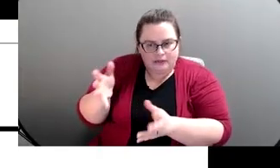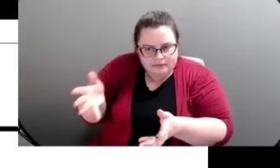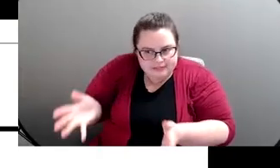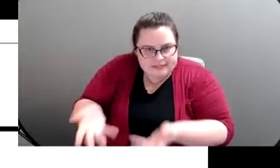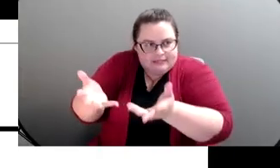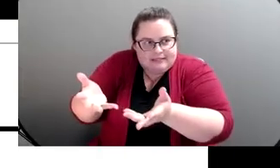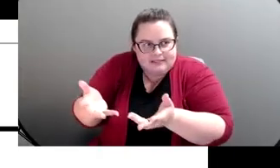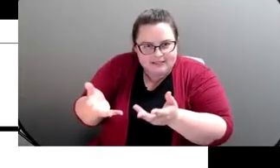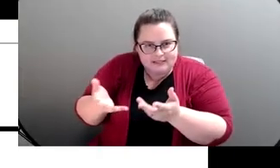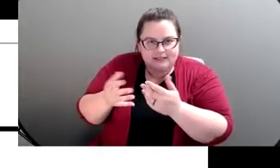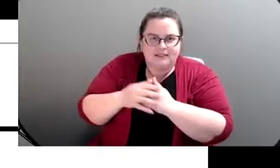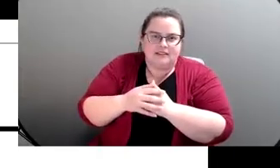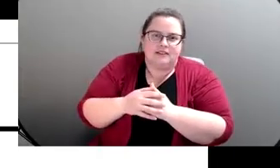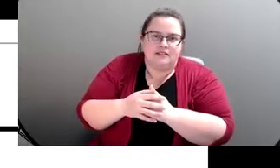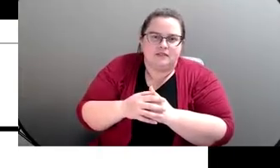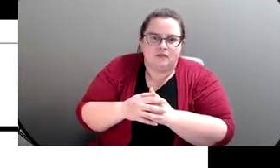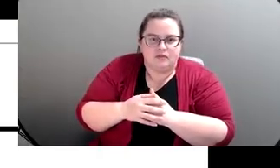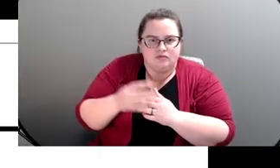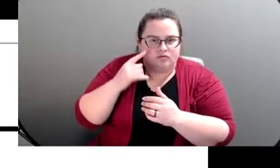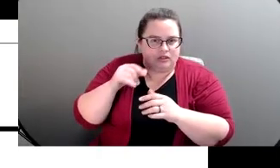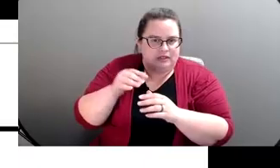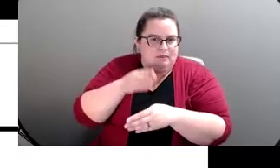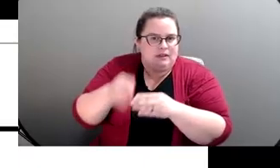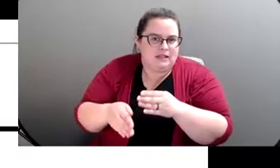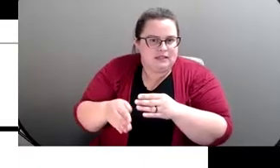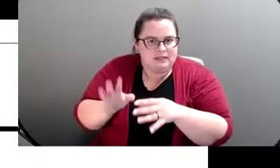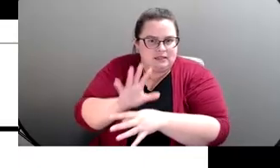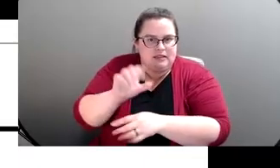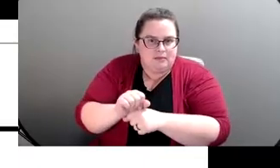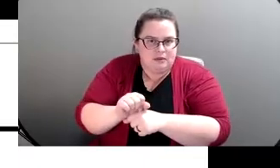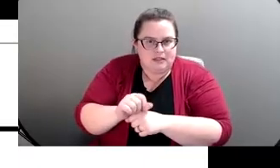to complete the assignments that and the different activities that you have.